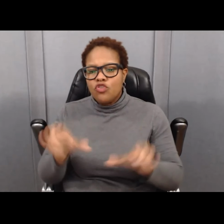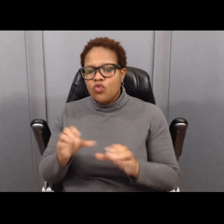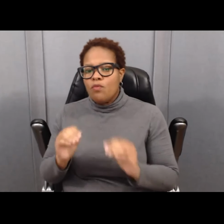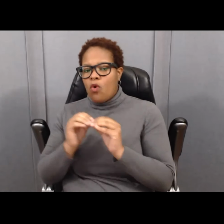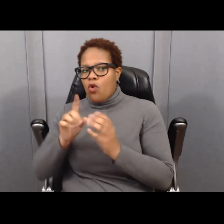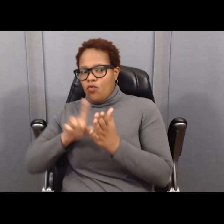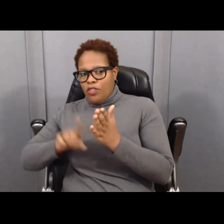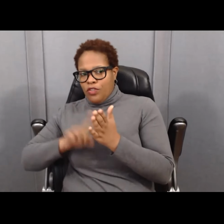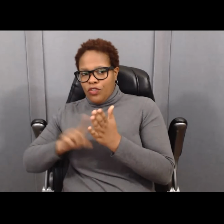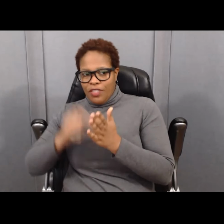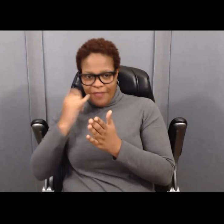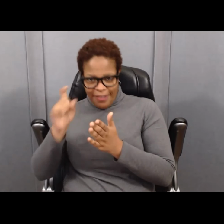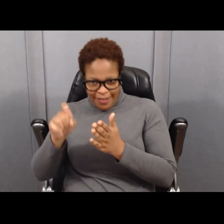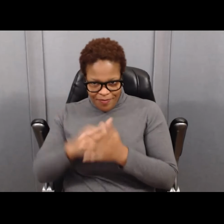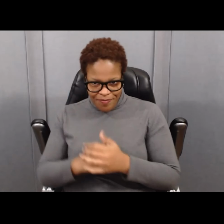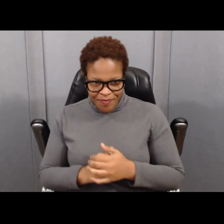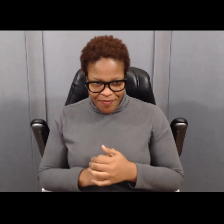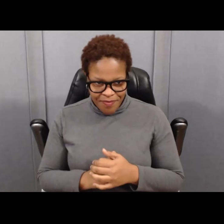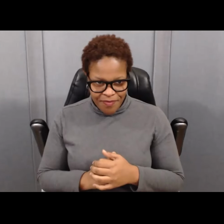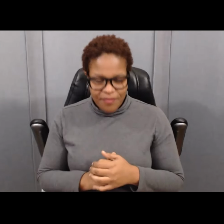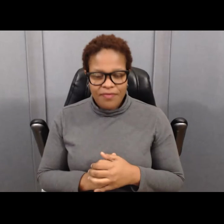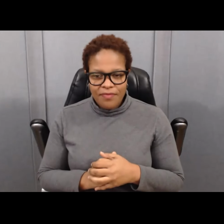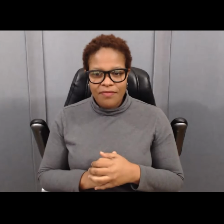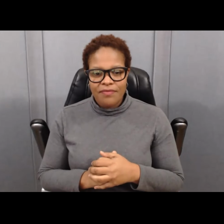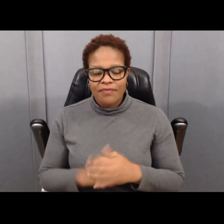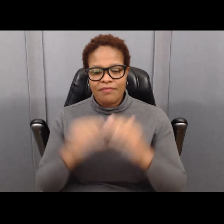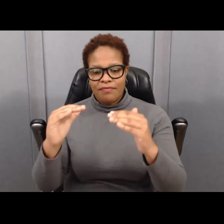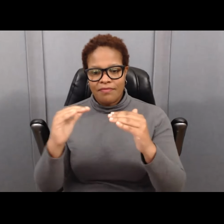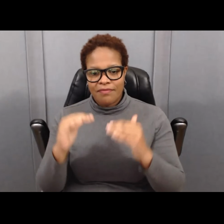if necessary. Narration. This is a big one to me,